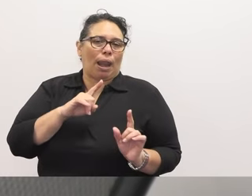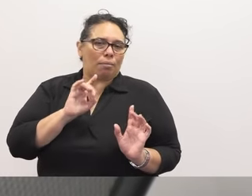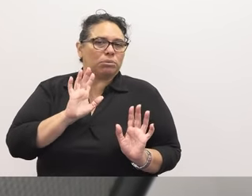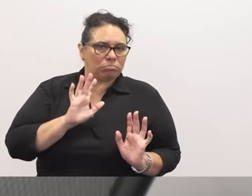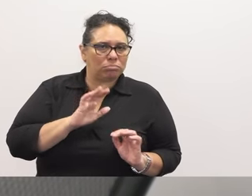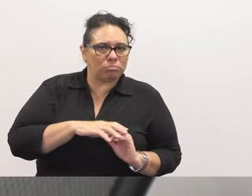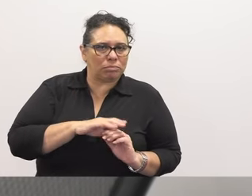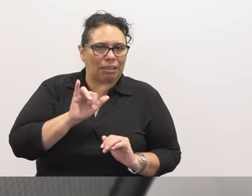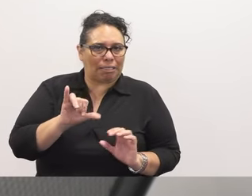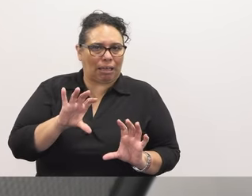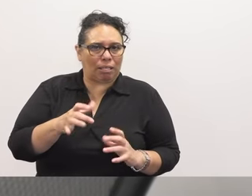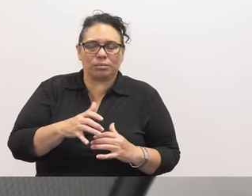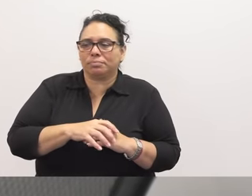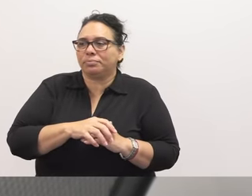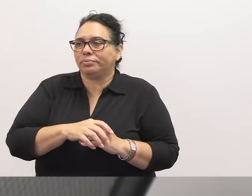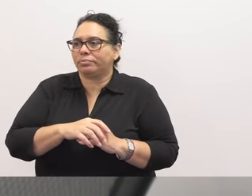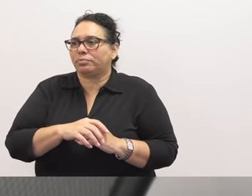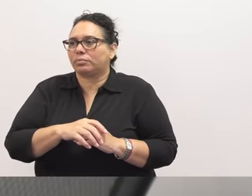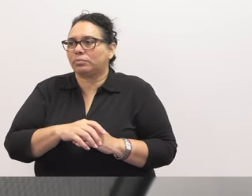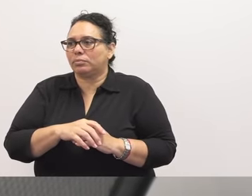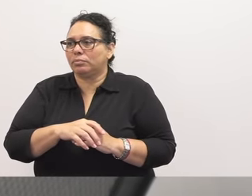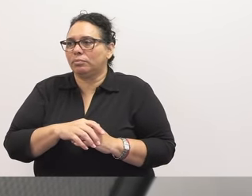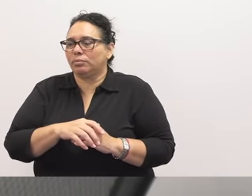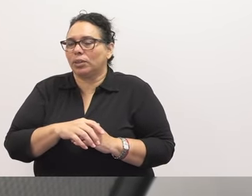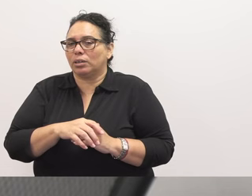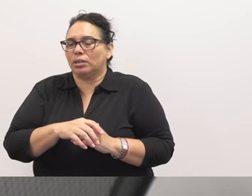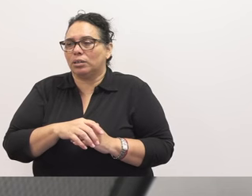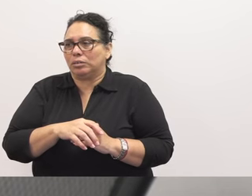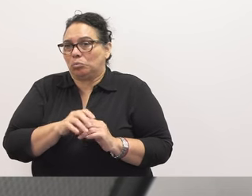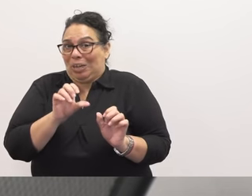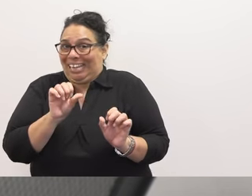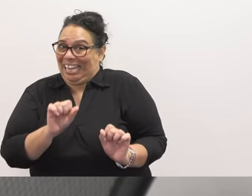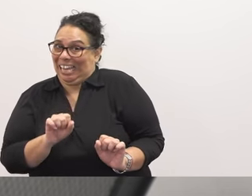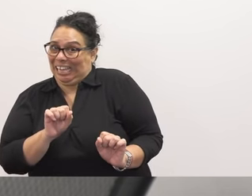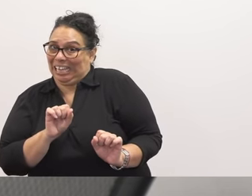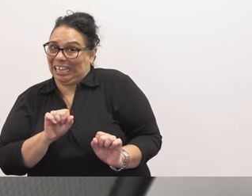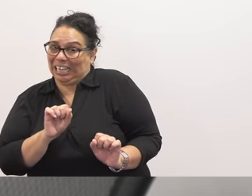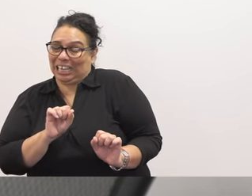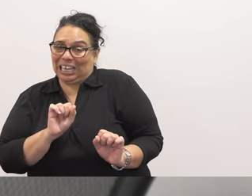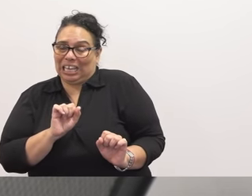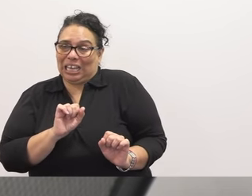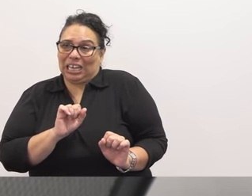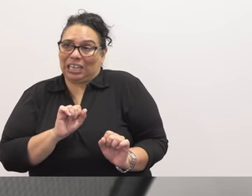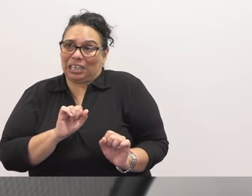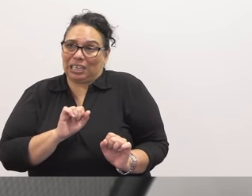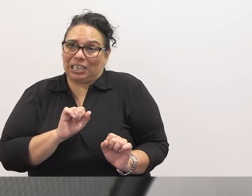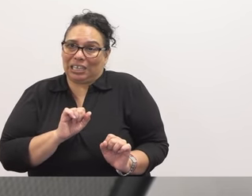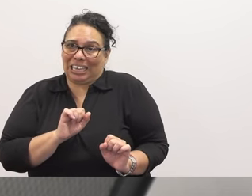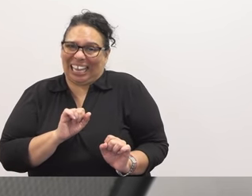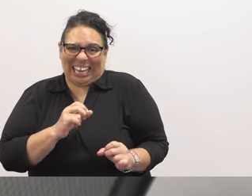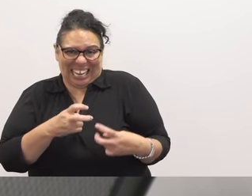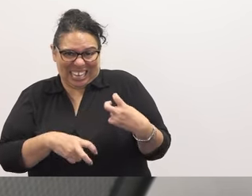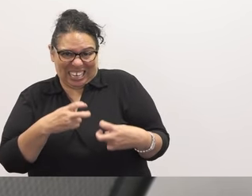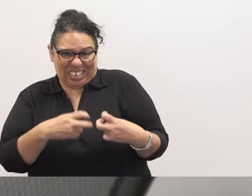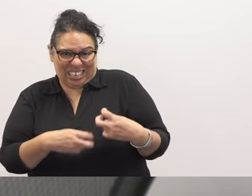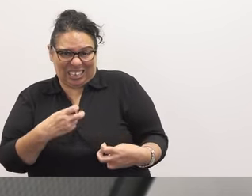And so, you know, what could have been potentially an issue turned out to be really successful